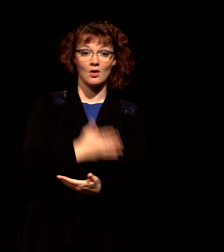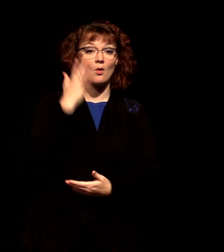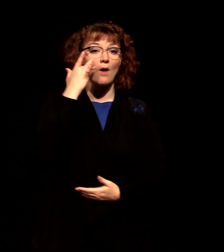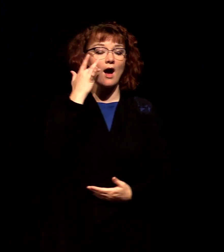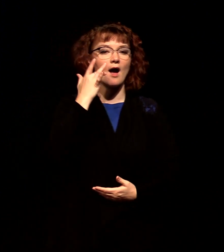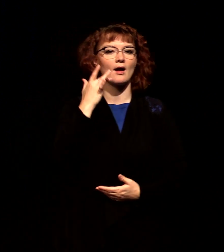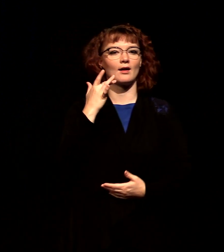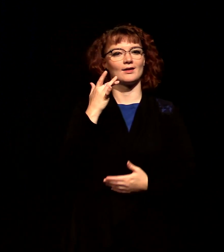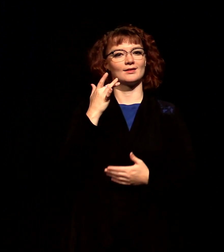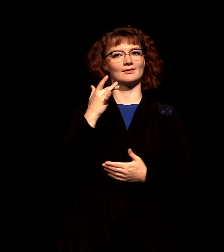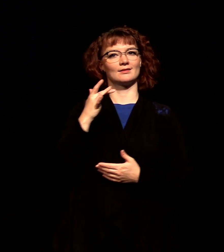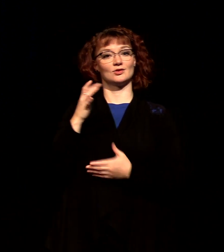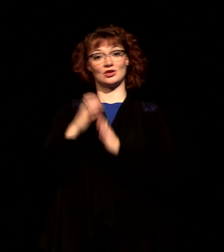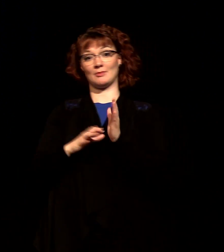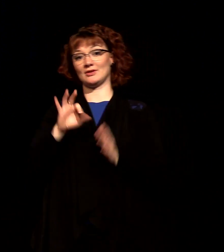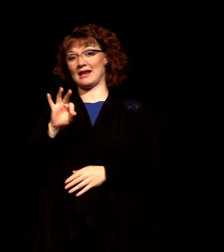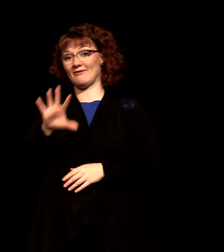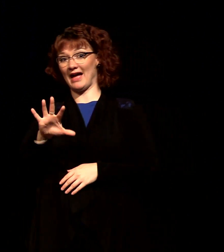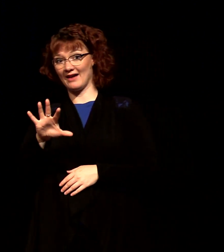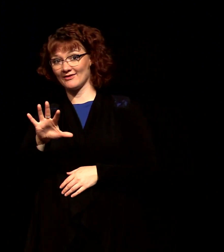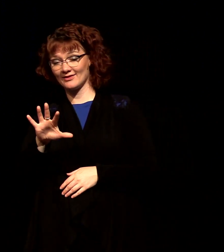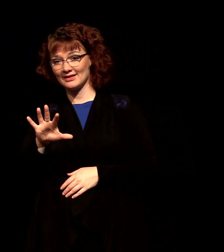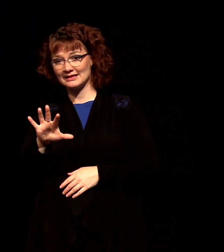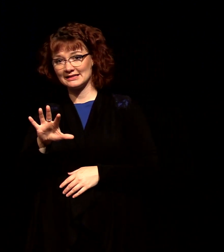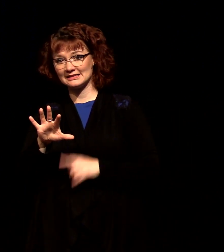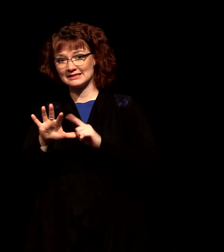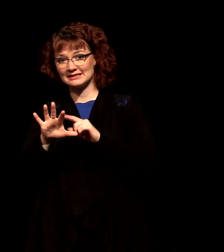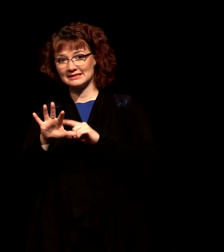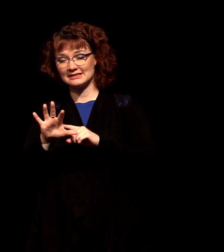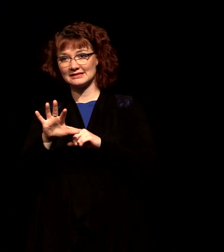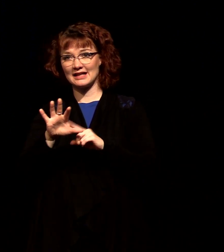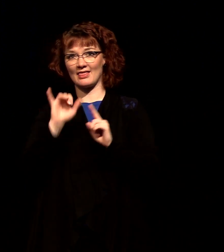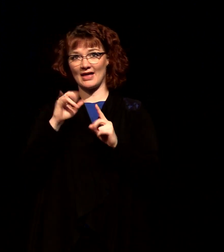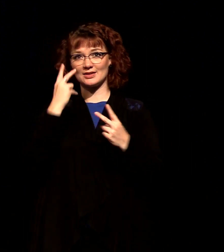those moments into Psalm 96, which is an exhortation to